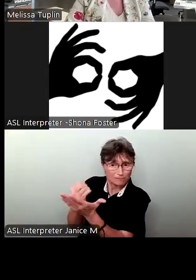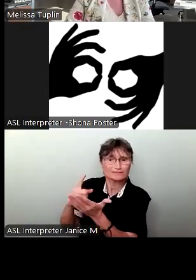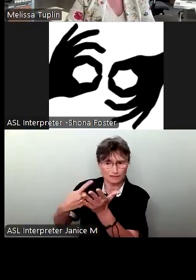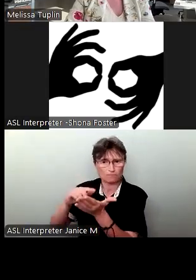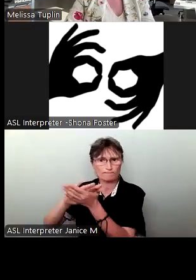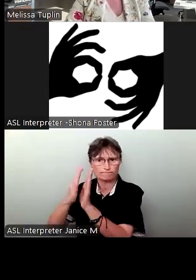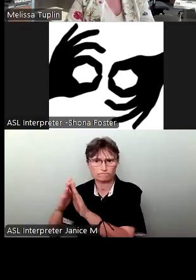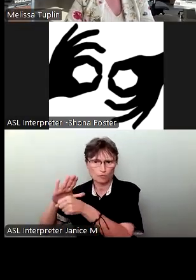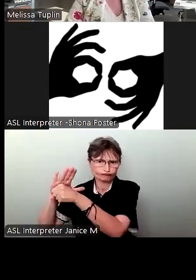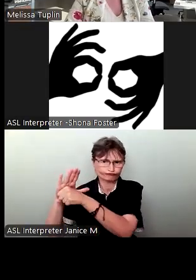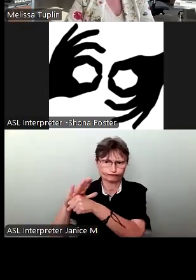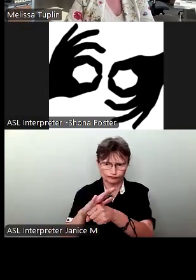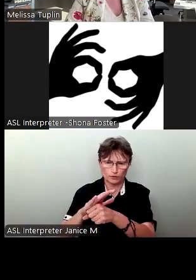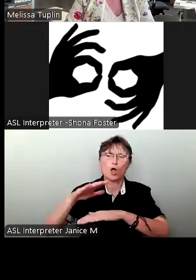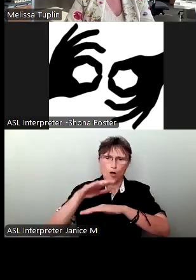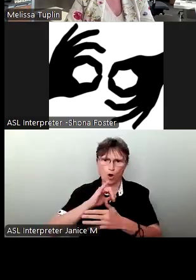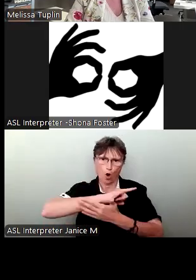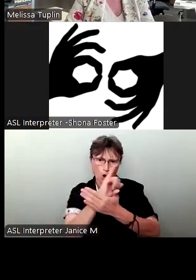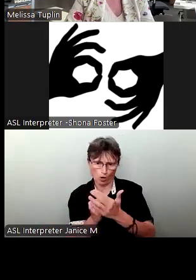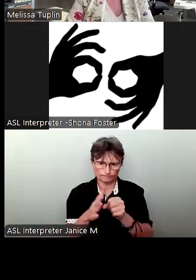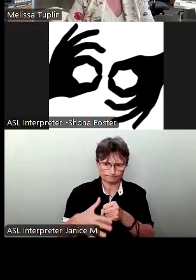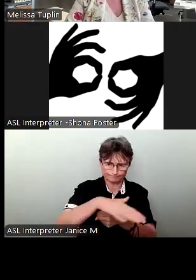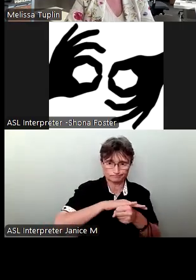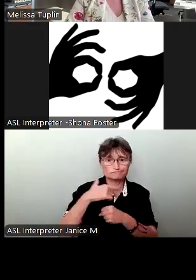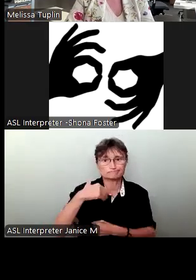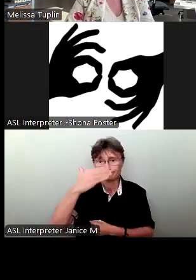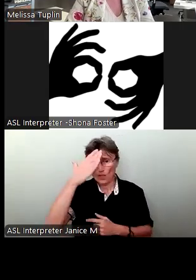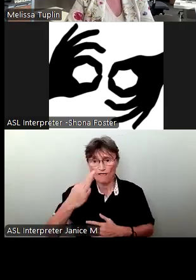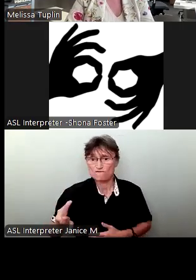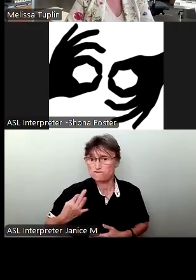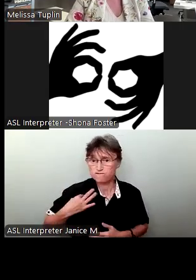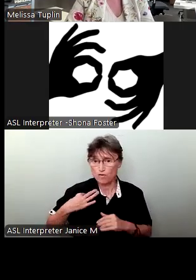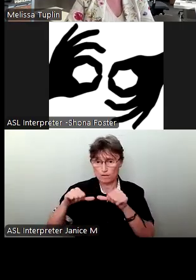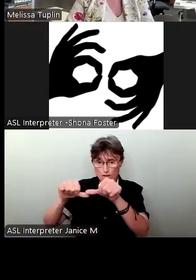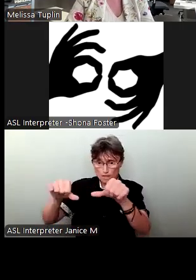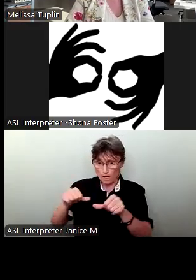We heard that the voluntary sector is facing challenges recruiting and retaining volunteers